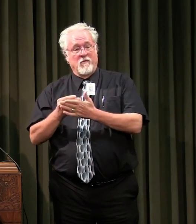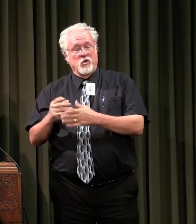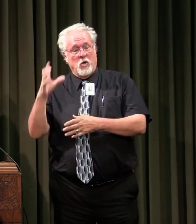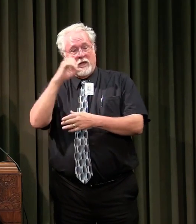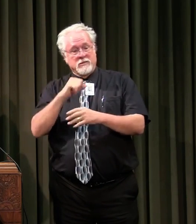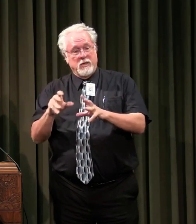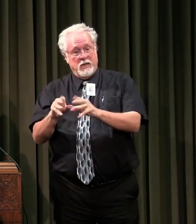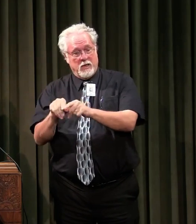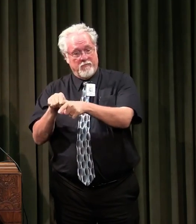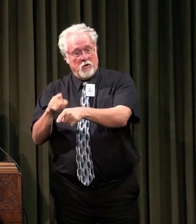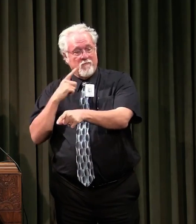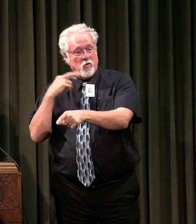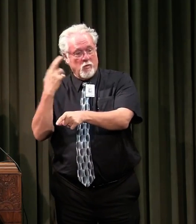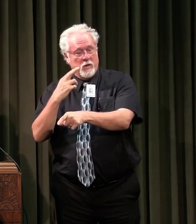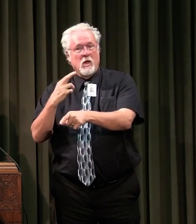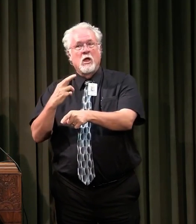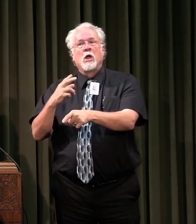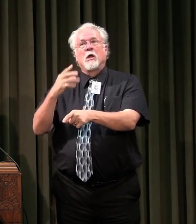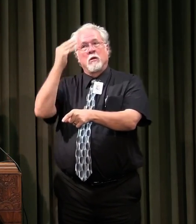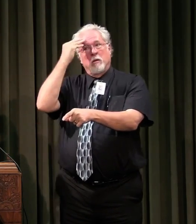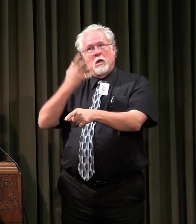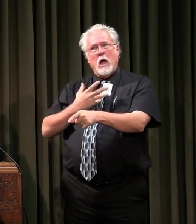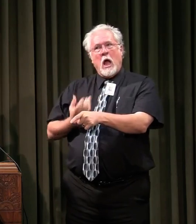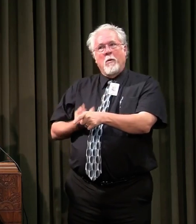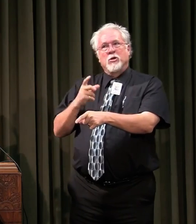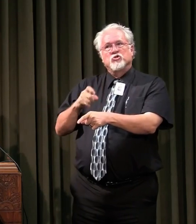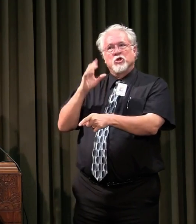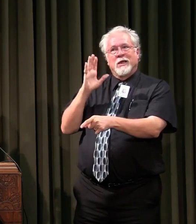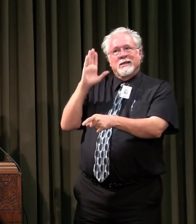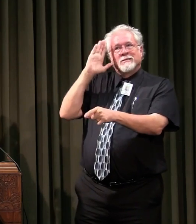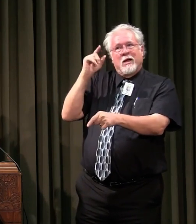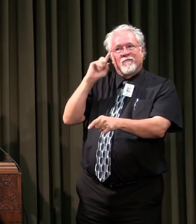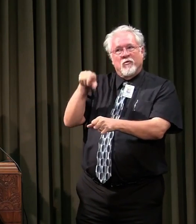it tells us how much revenue we should expect over the year and then that's